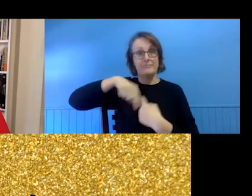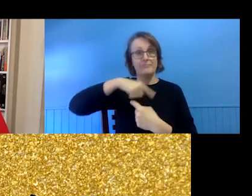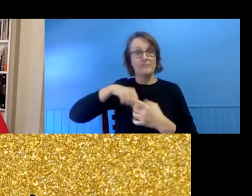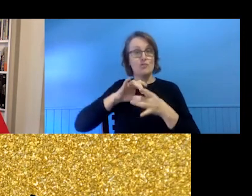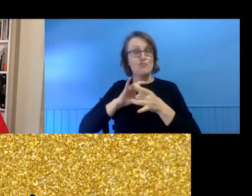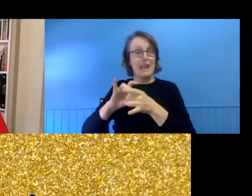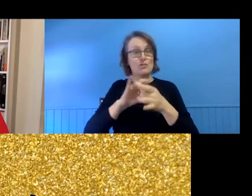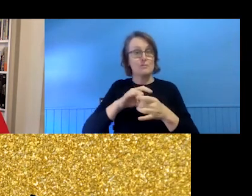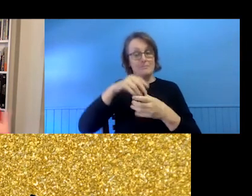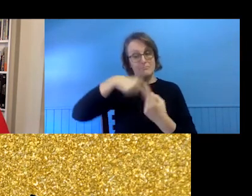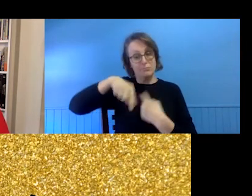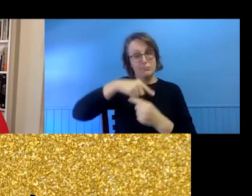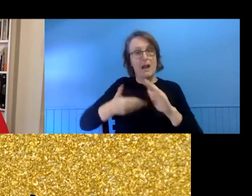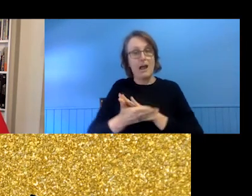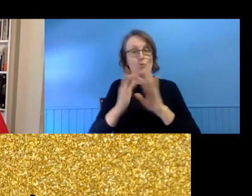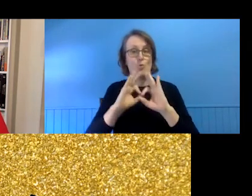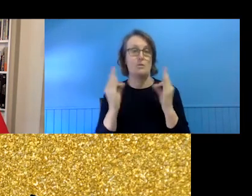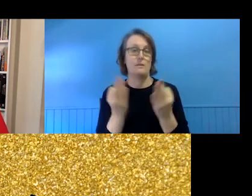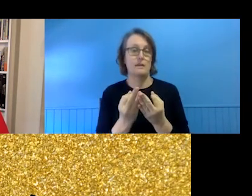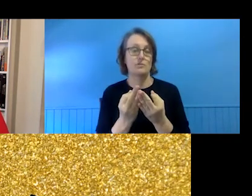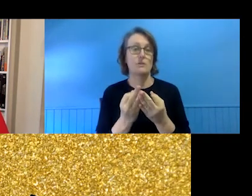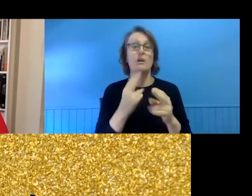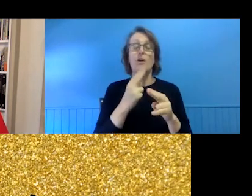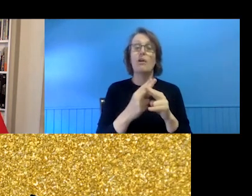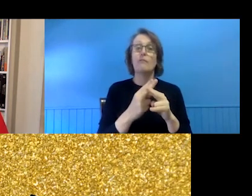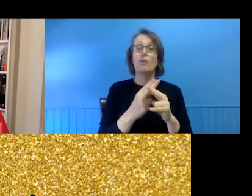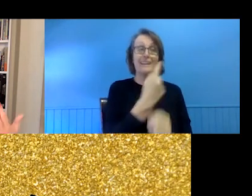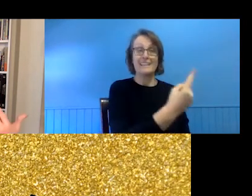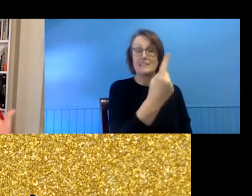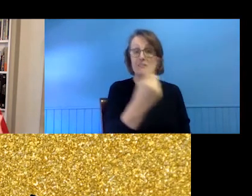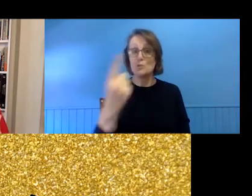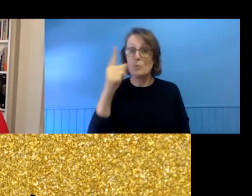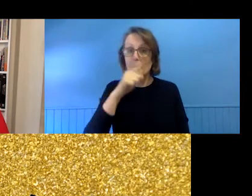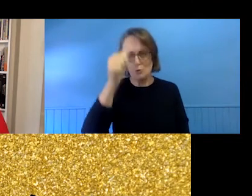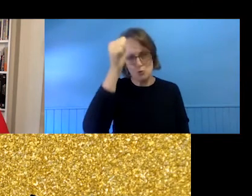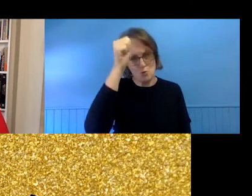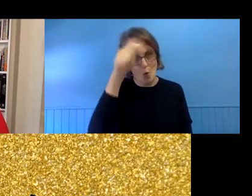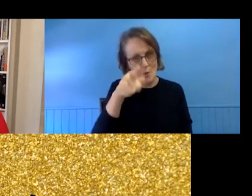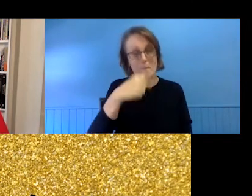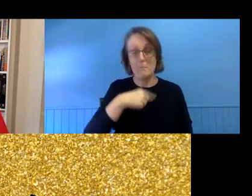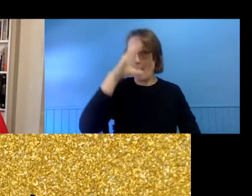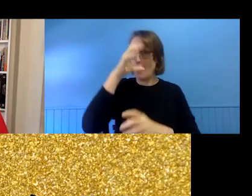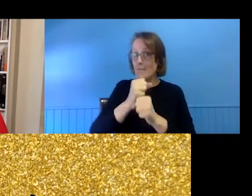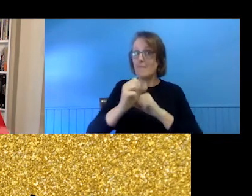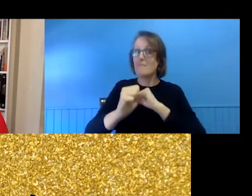organisation. Again, for solo practitioners, you already know this, but I really do believe that marketing needs to be everybody's